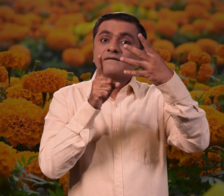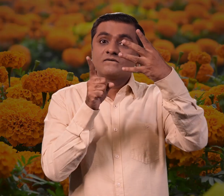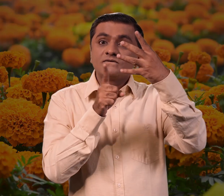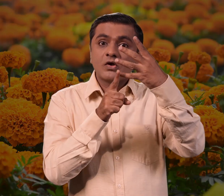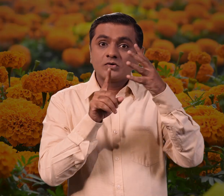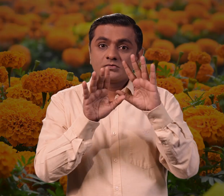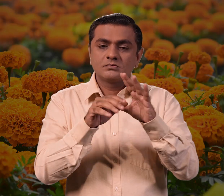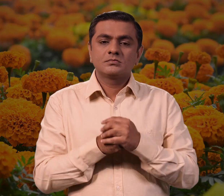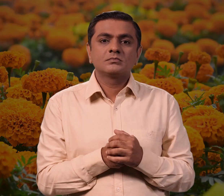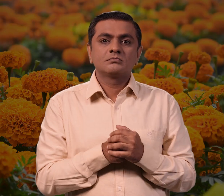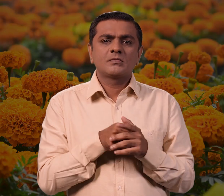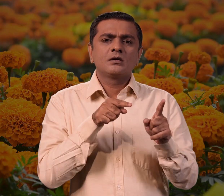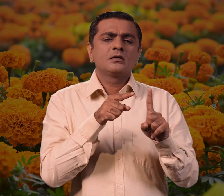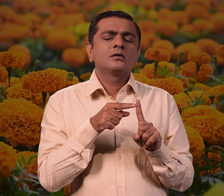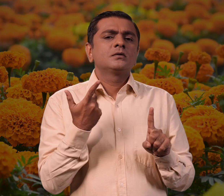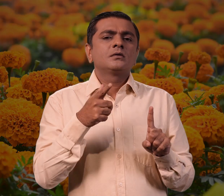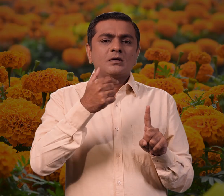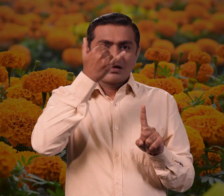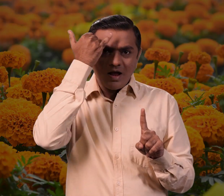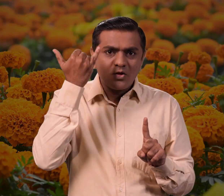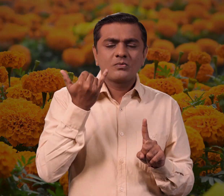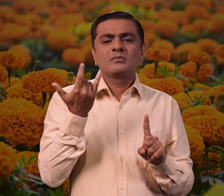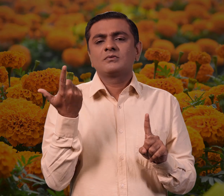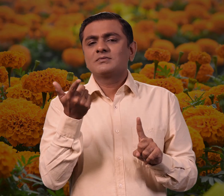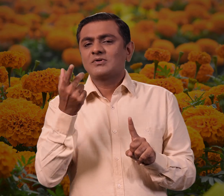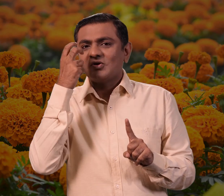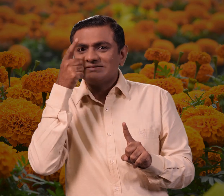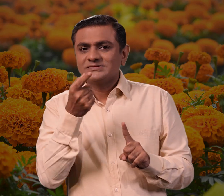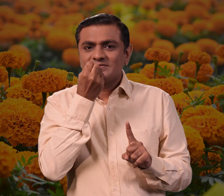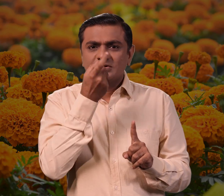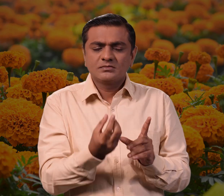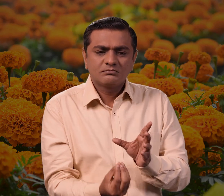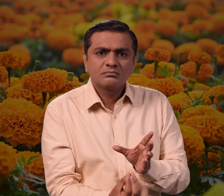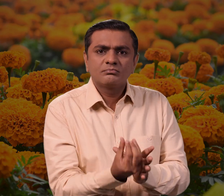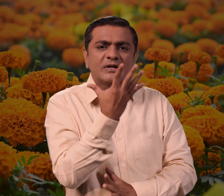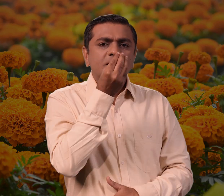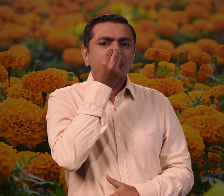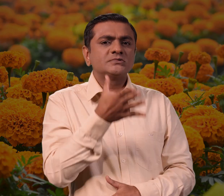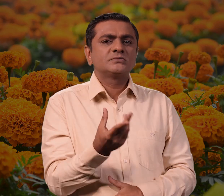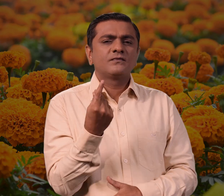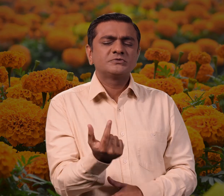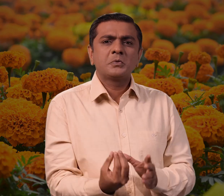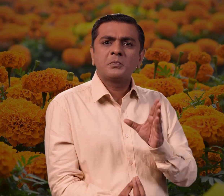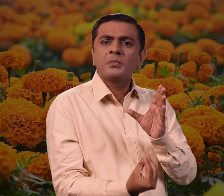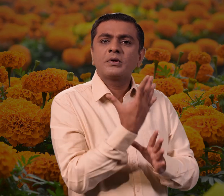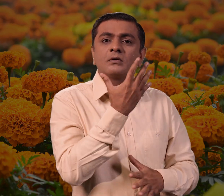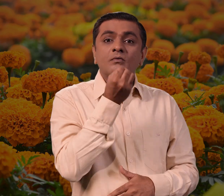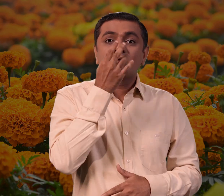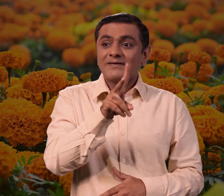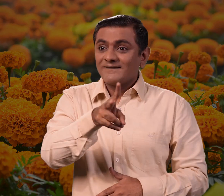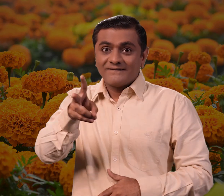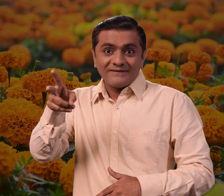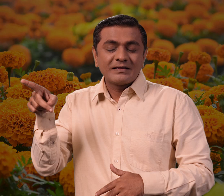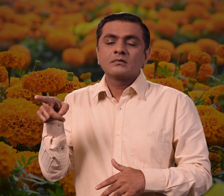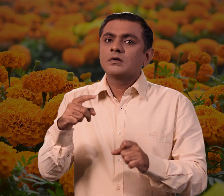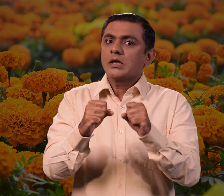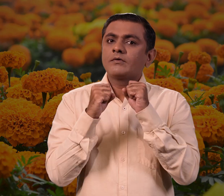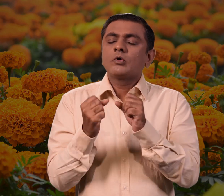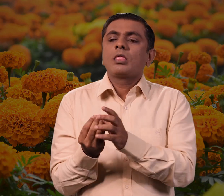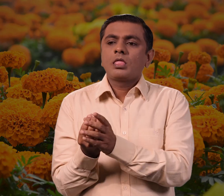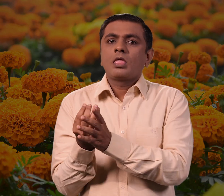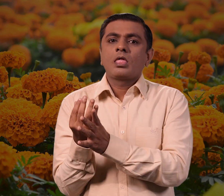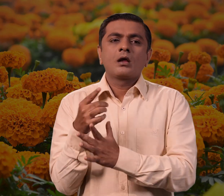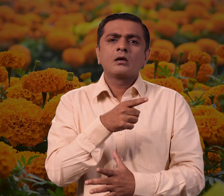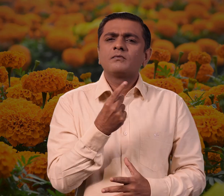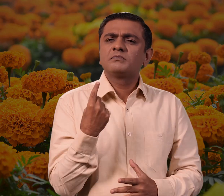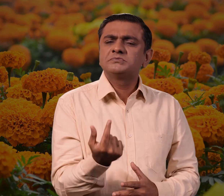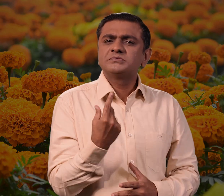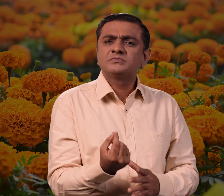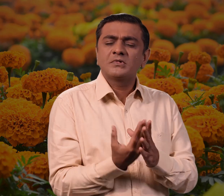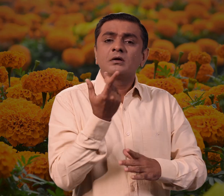4. Genda grows easily and quickly compared to other flowers.